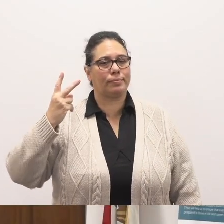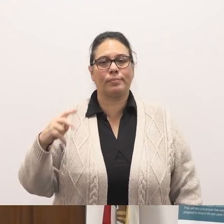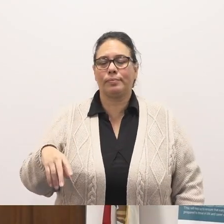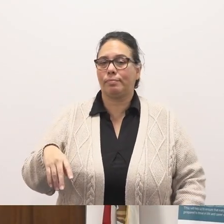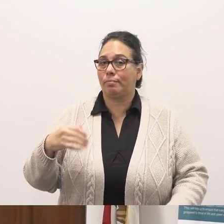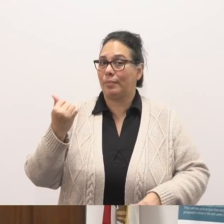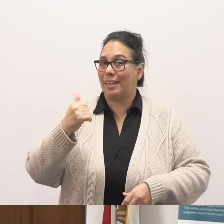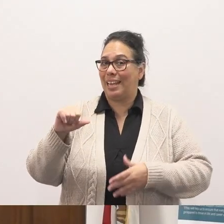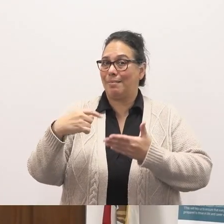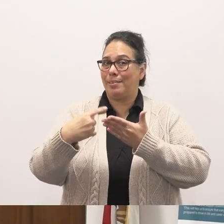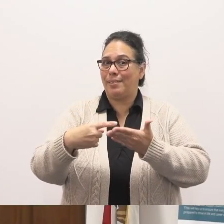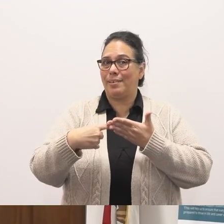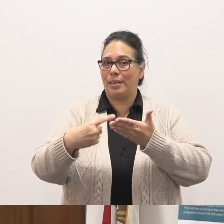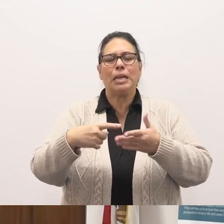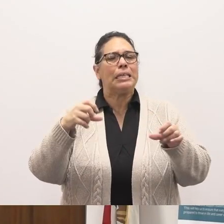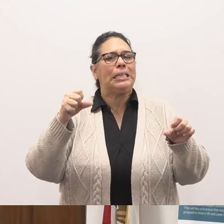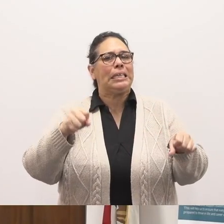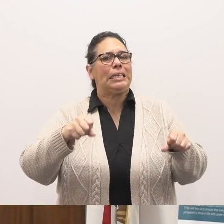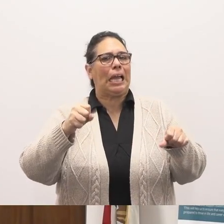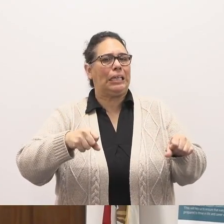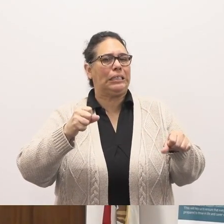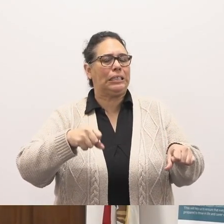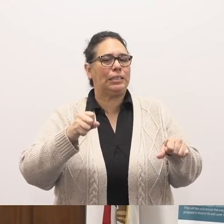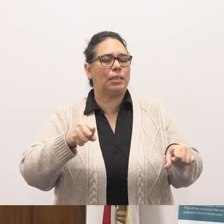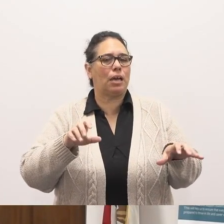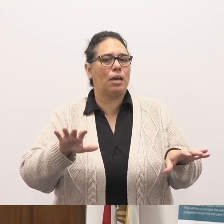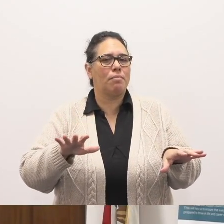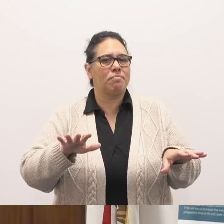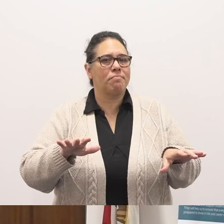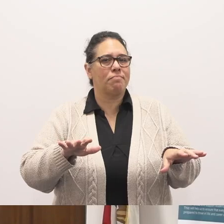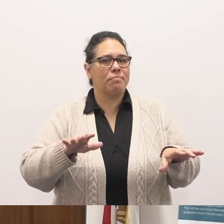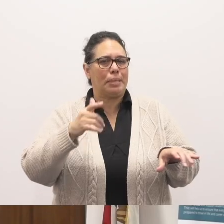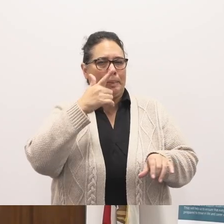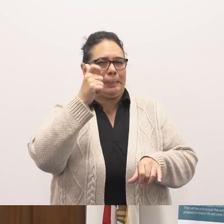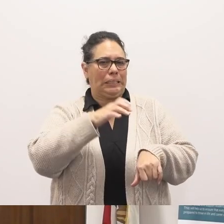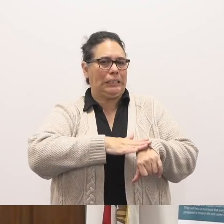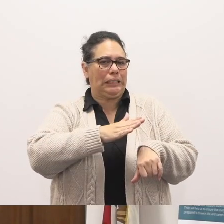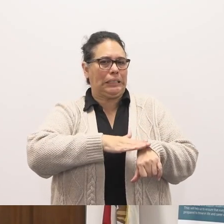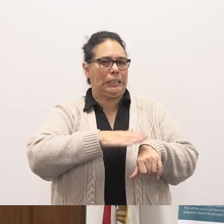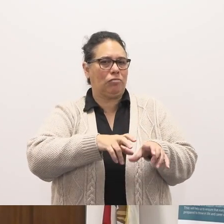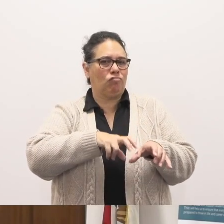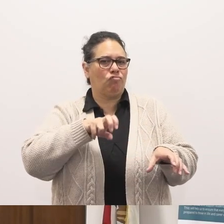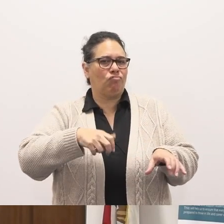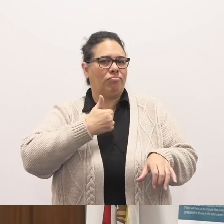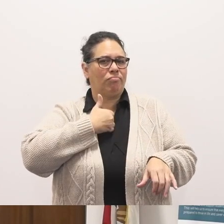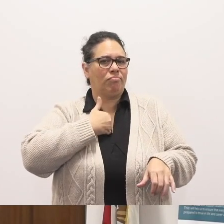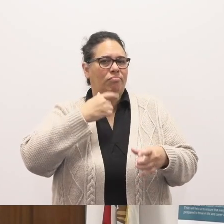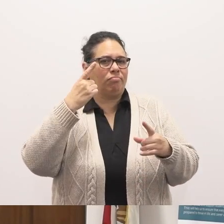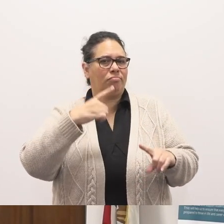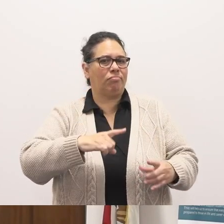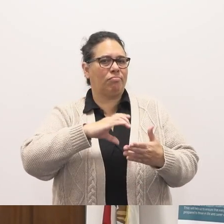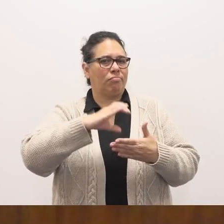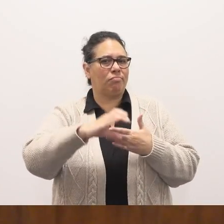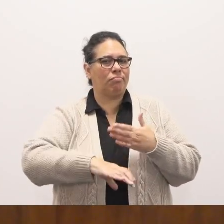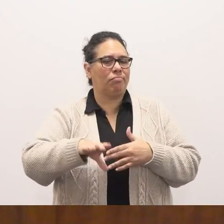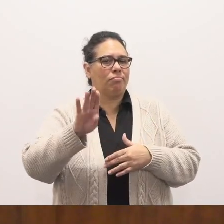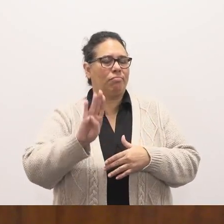Any discussion? Yes. Out of an abundance of caution I will recuse myself from Consent Calendar B, Item 15.1,